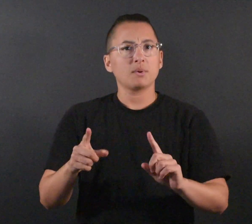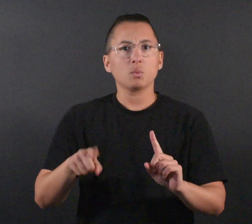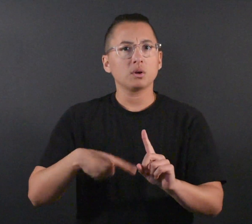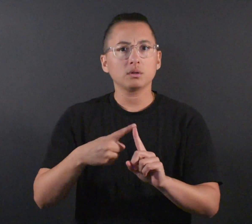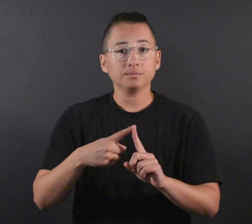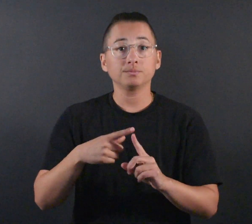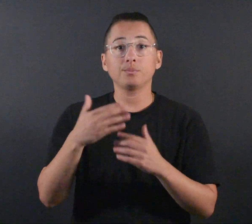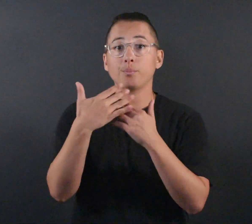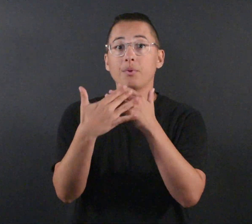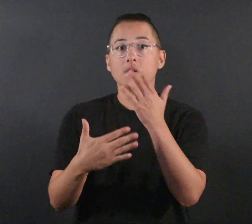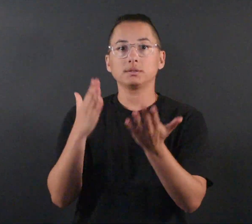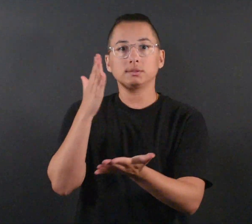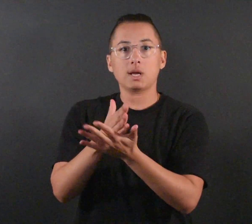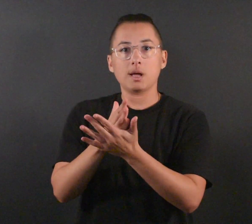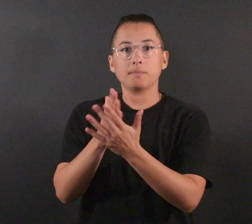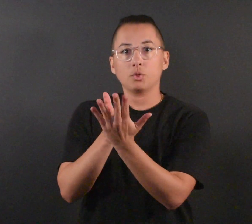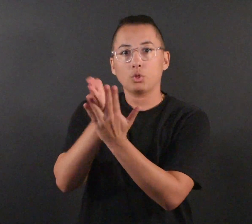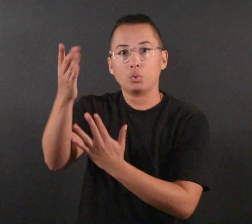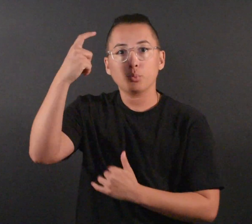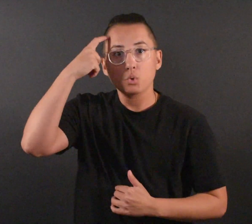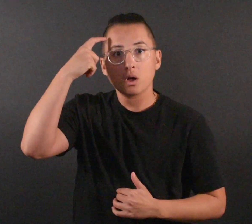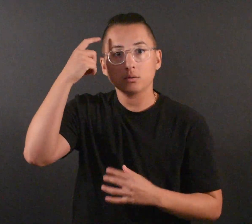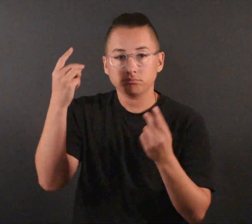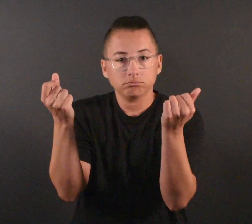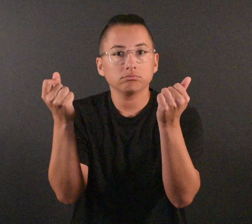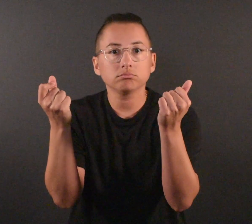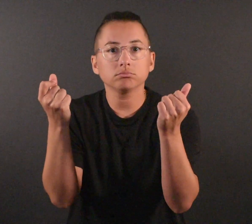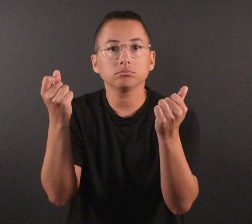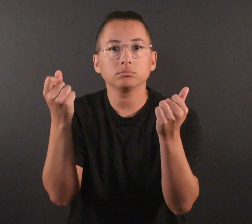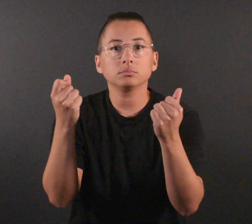A stroke occurs when the blood supply to the brain is suddenly stopped.